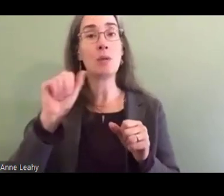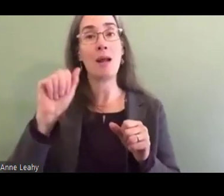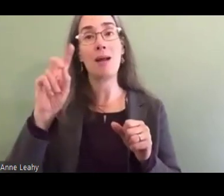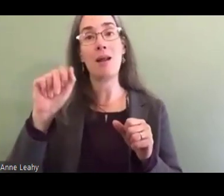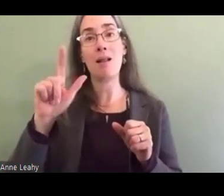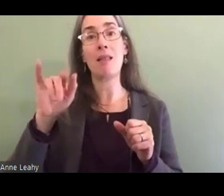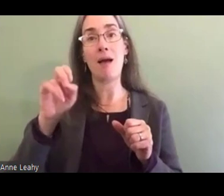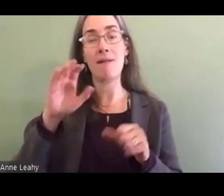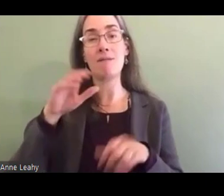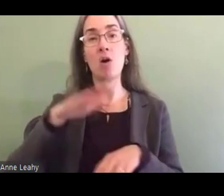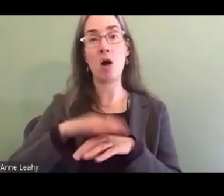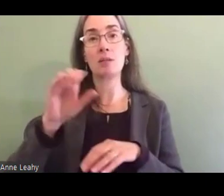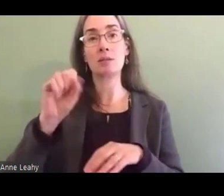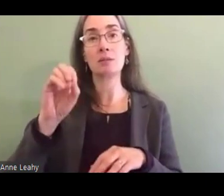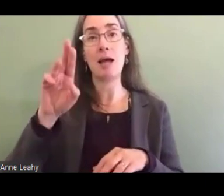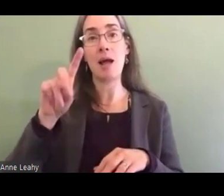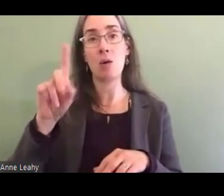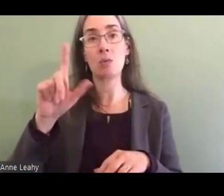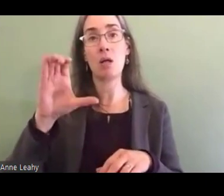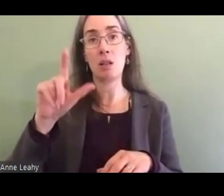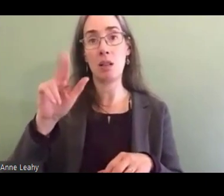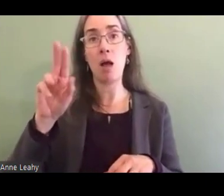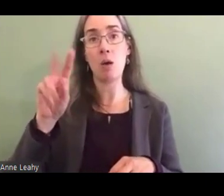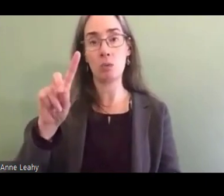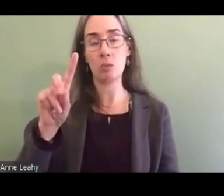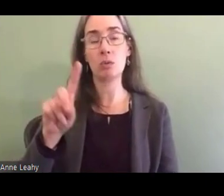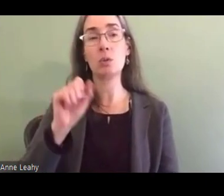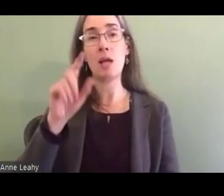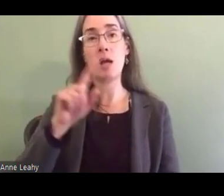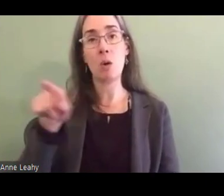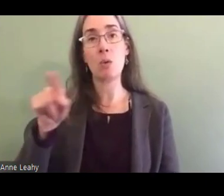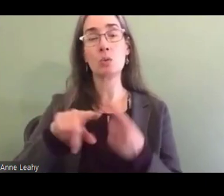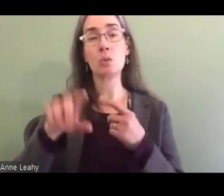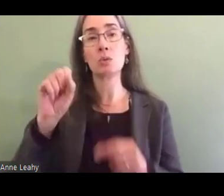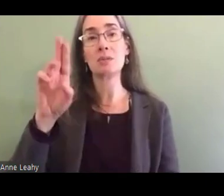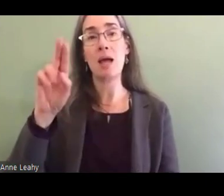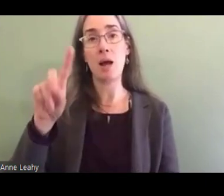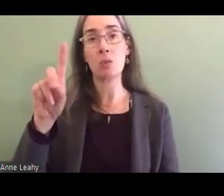Go to soundcloud.com/adalive.